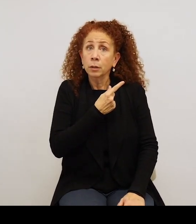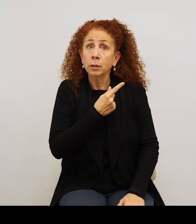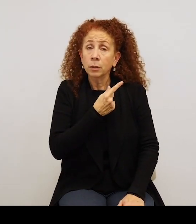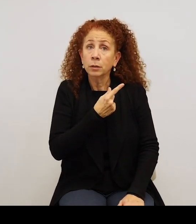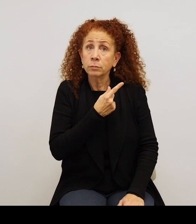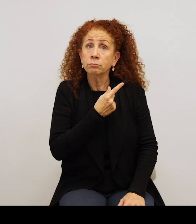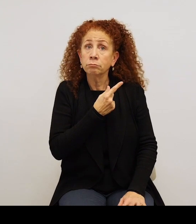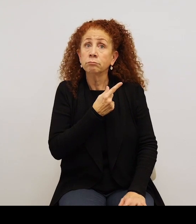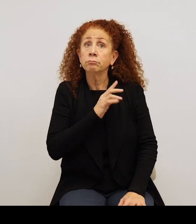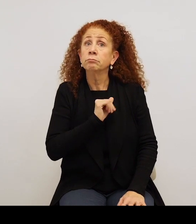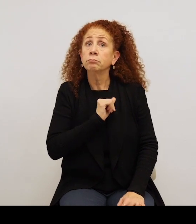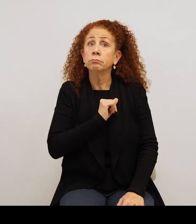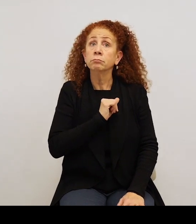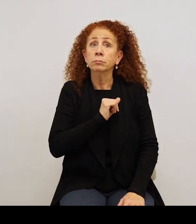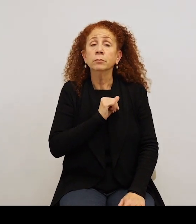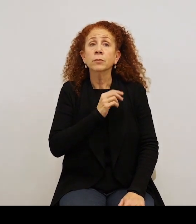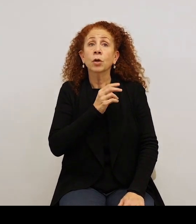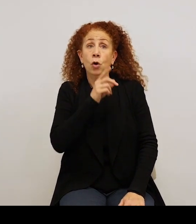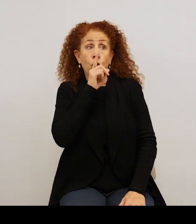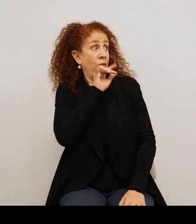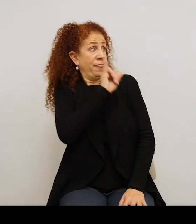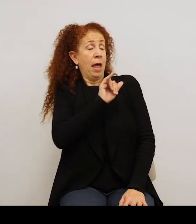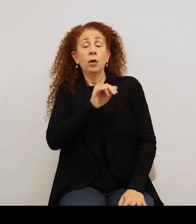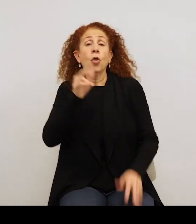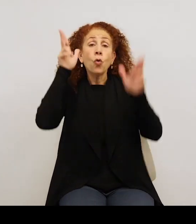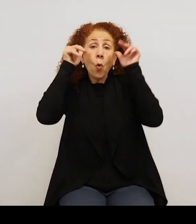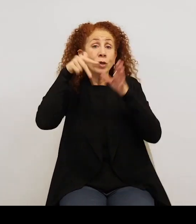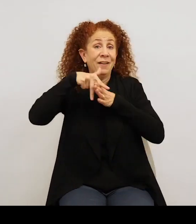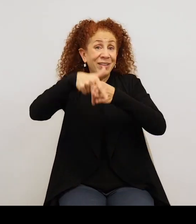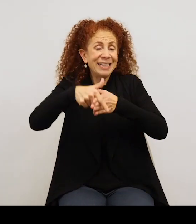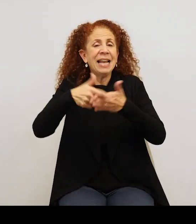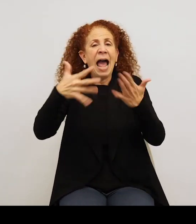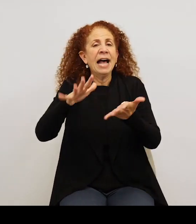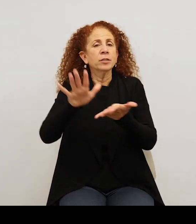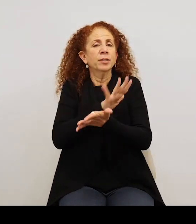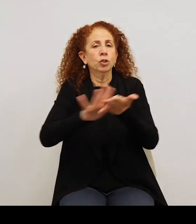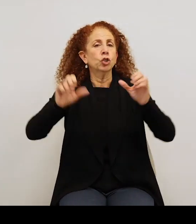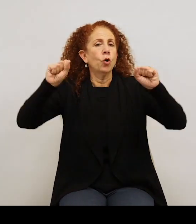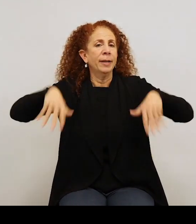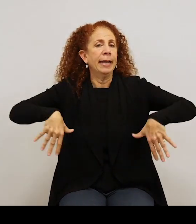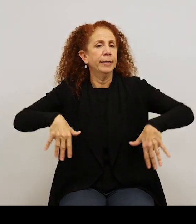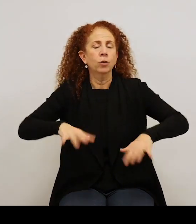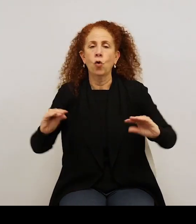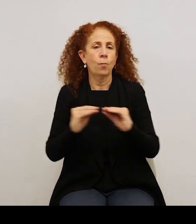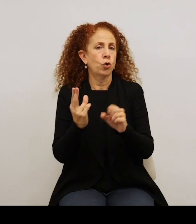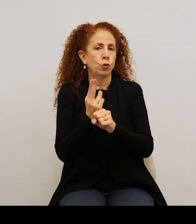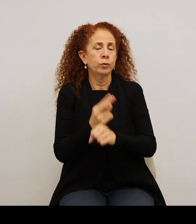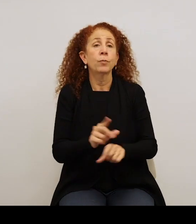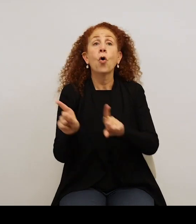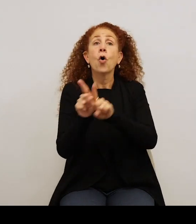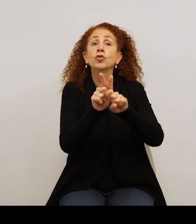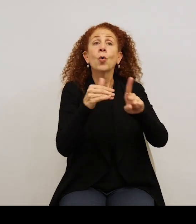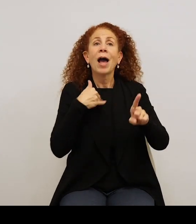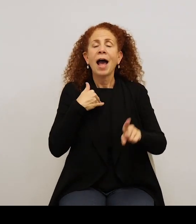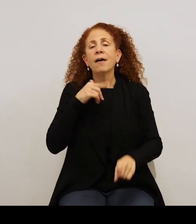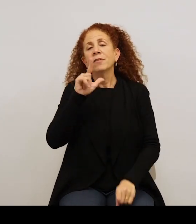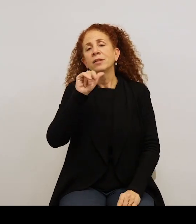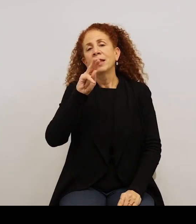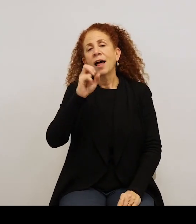been terminated. There were also livestock in 19th-century cities--